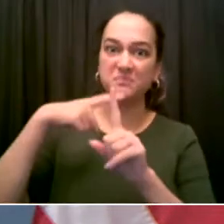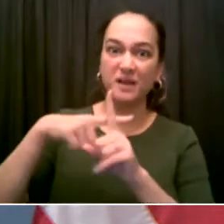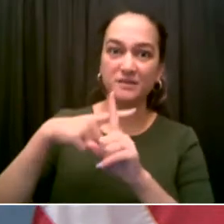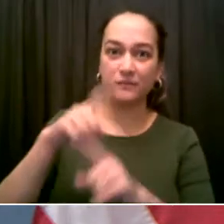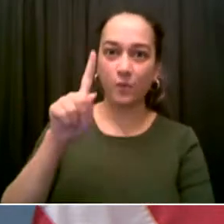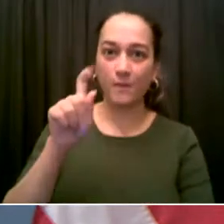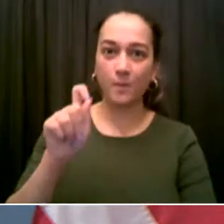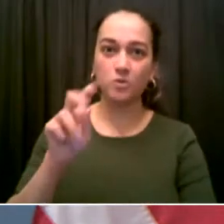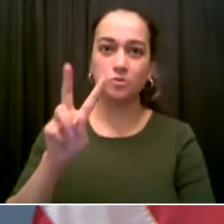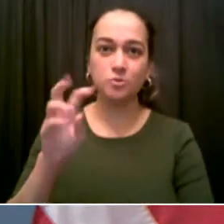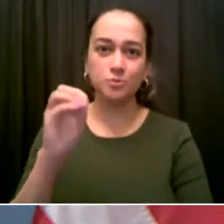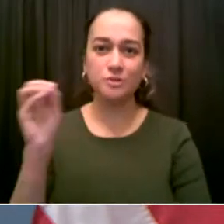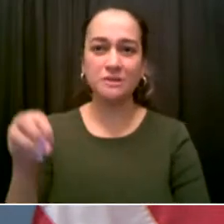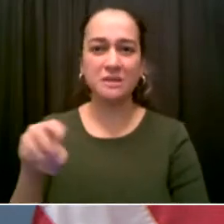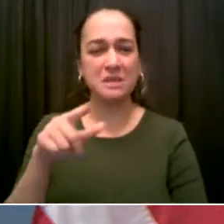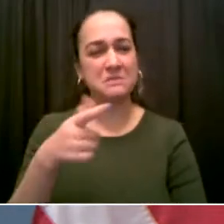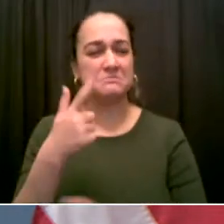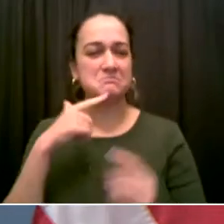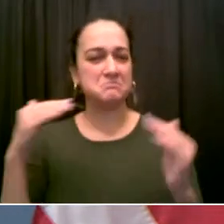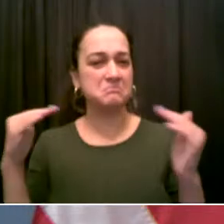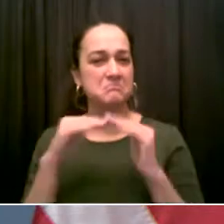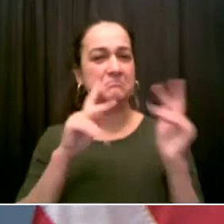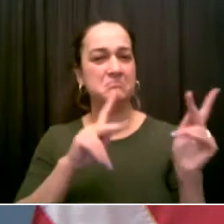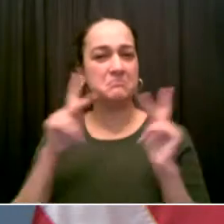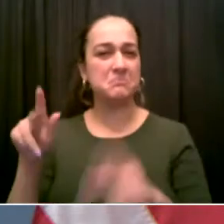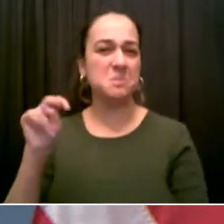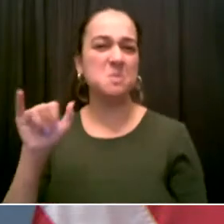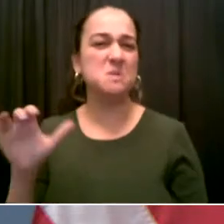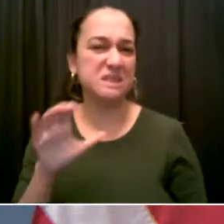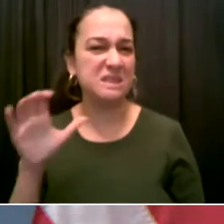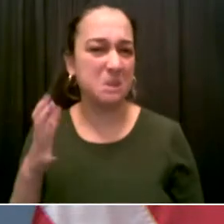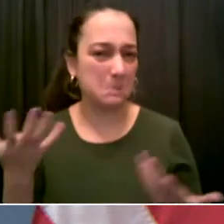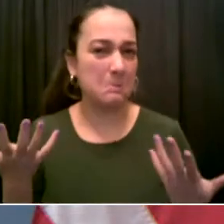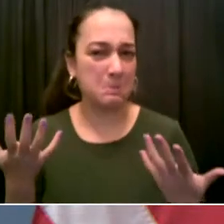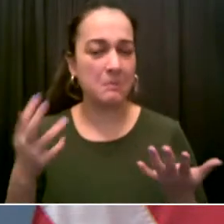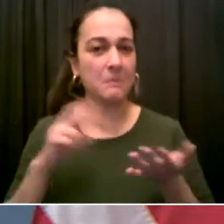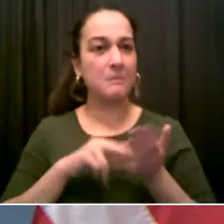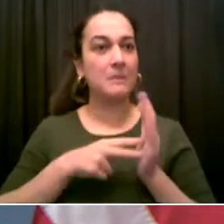HAVE A 1.2% POSITIVITY RATE WHICH IS IN LINE WITH THE OVERALL CITY RATE.